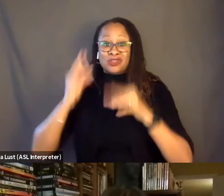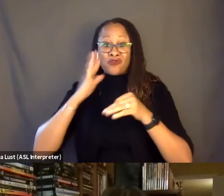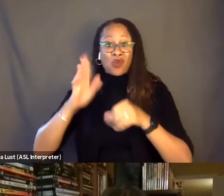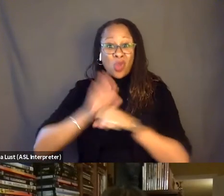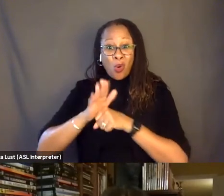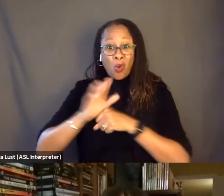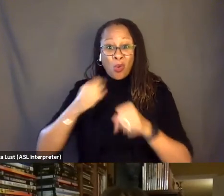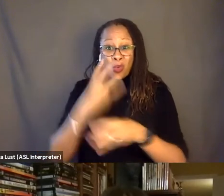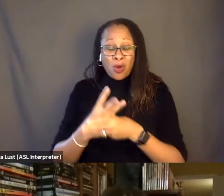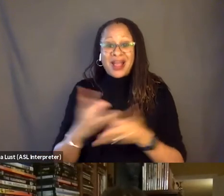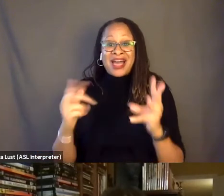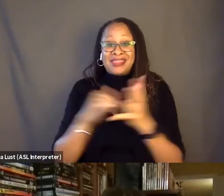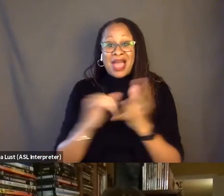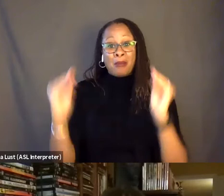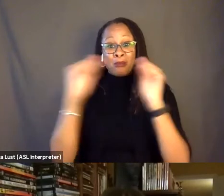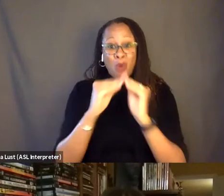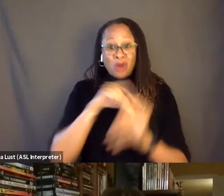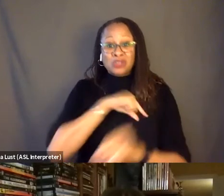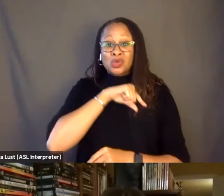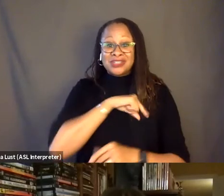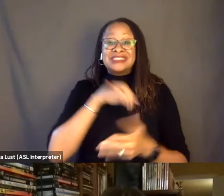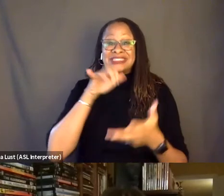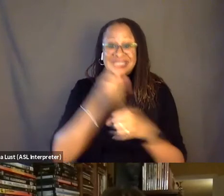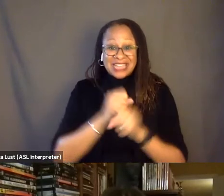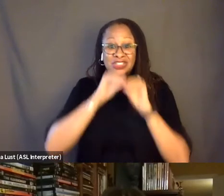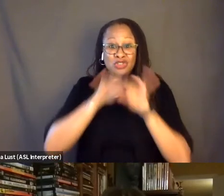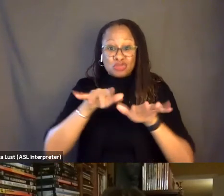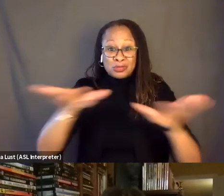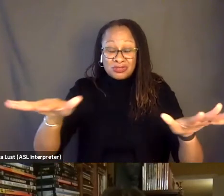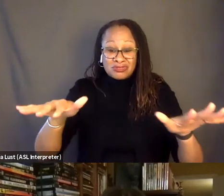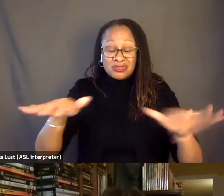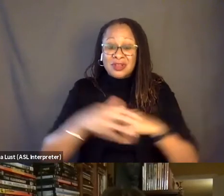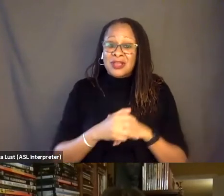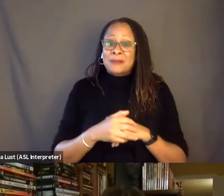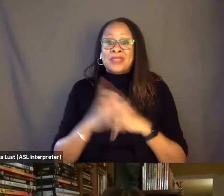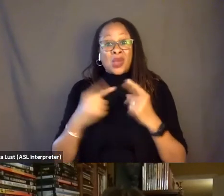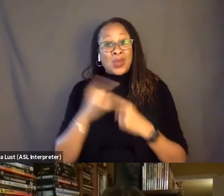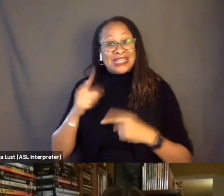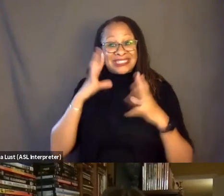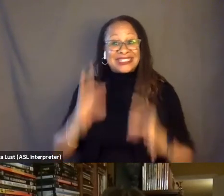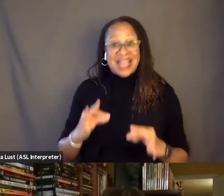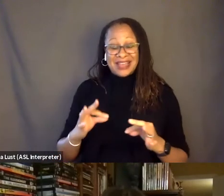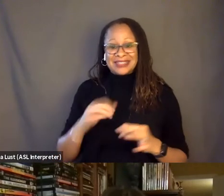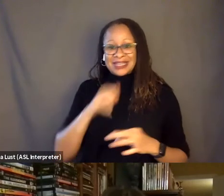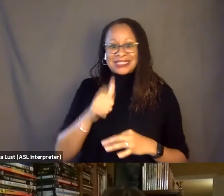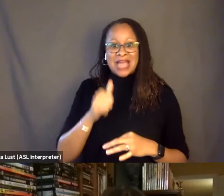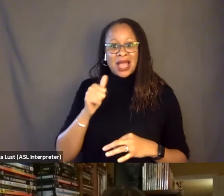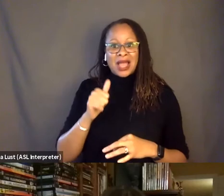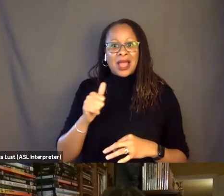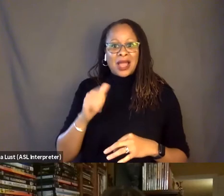that more news quality gets distributed. And when he decides it's not, he'll go back to making more money,